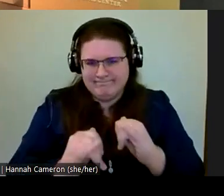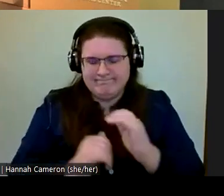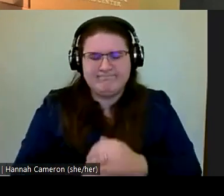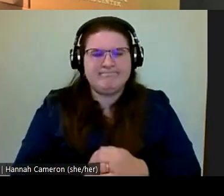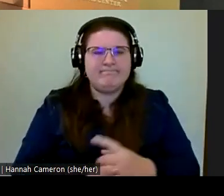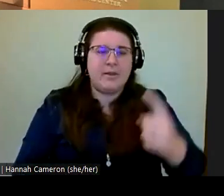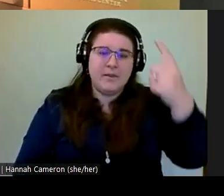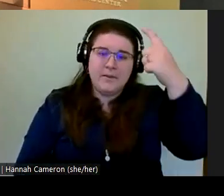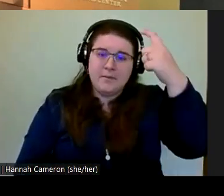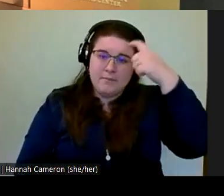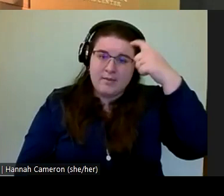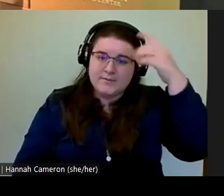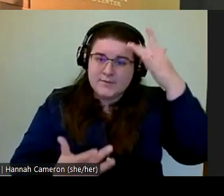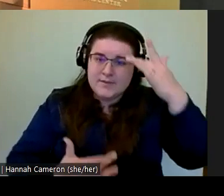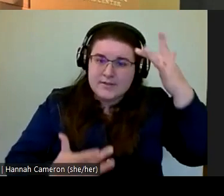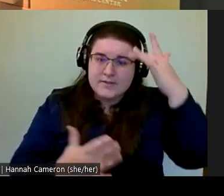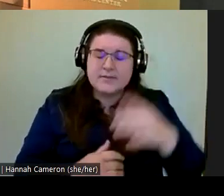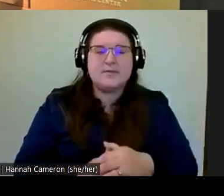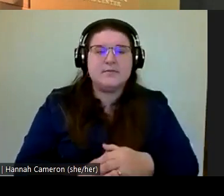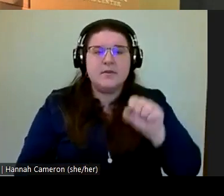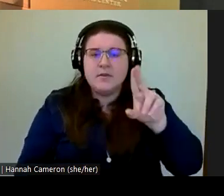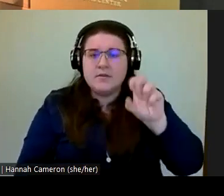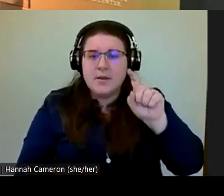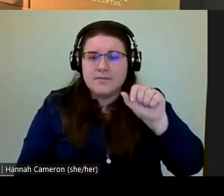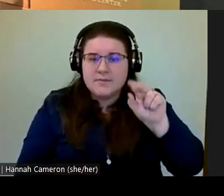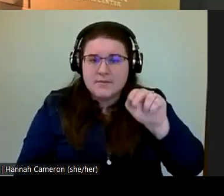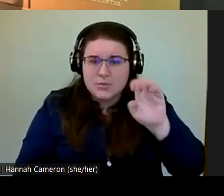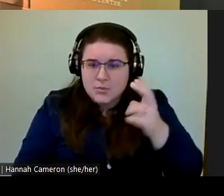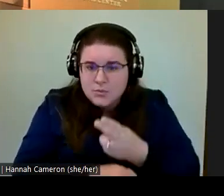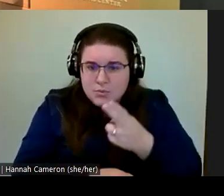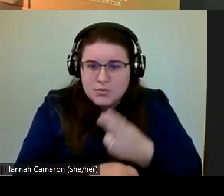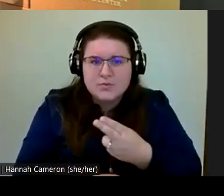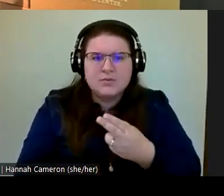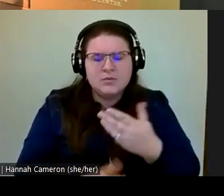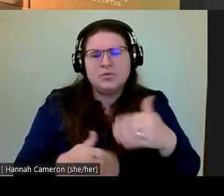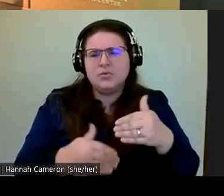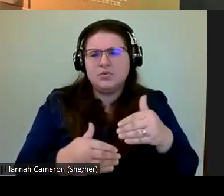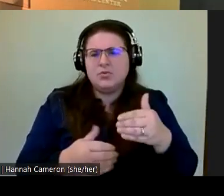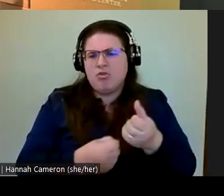substance use are driving a tremendous amount of the health related disability worldwide and